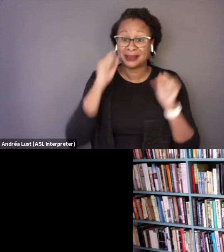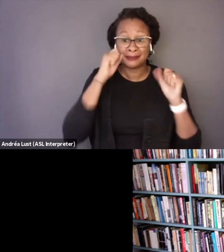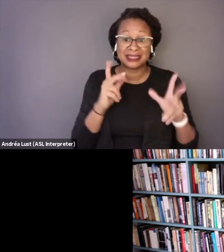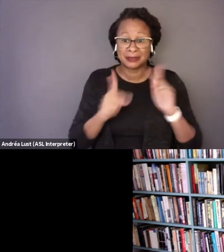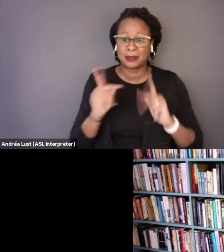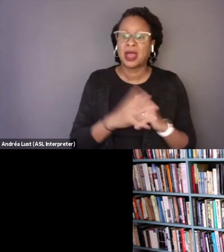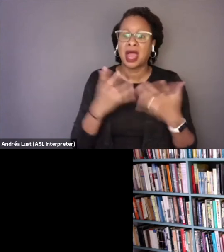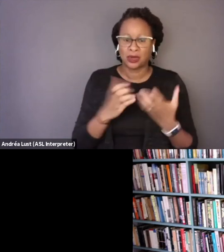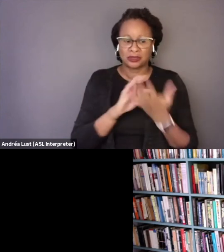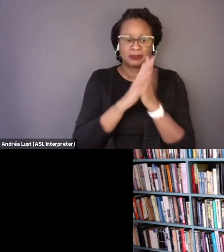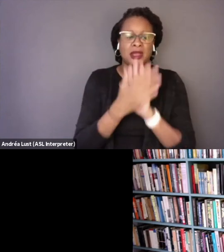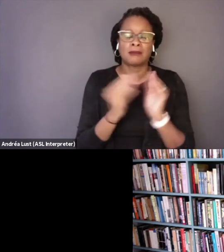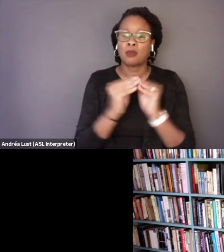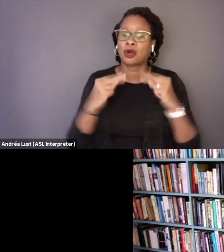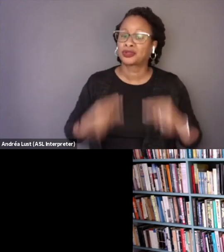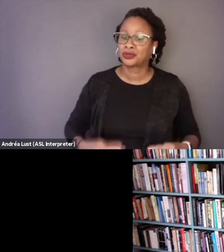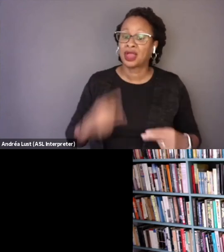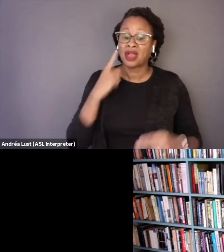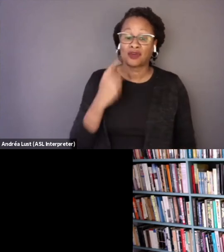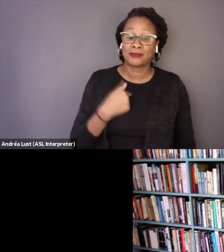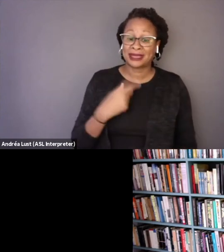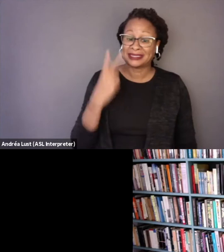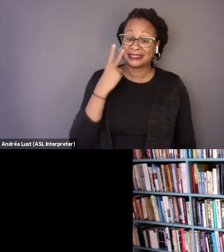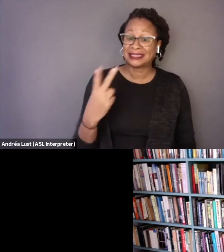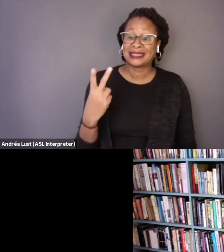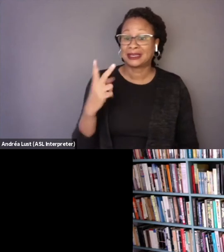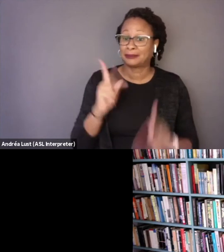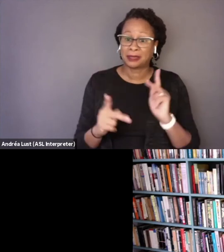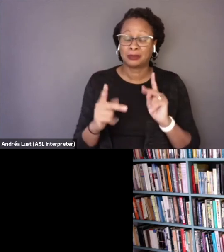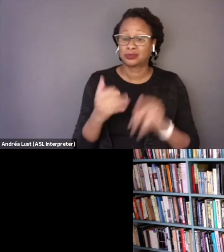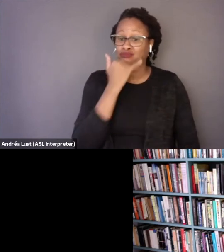And to me, seeing people's flaws makes them relatable